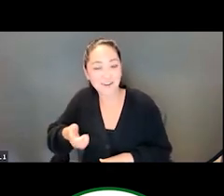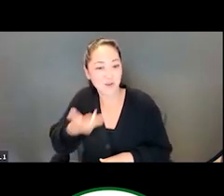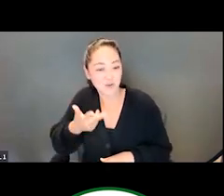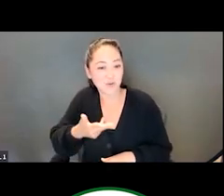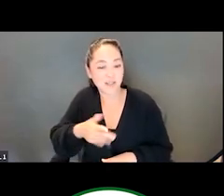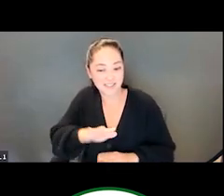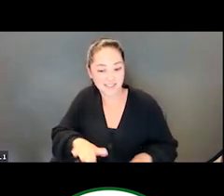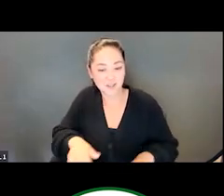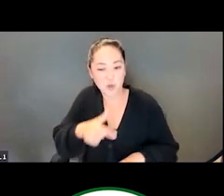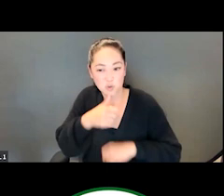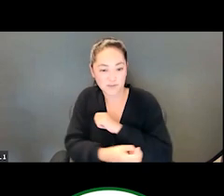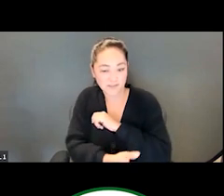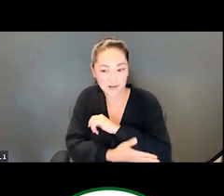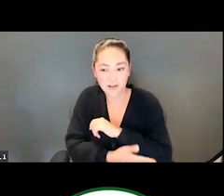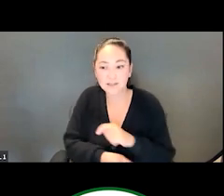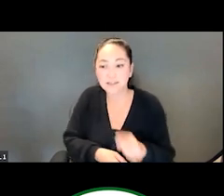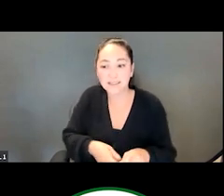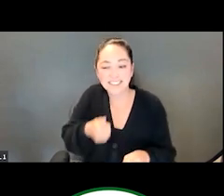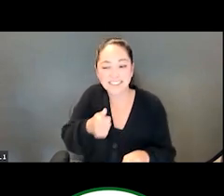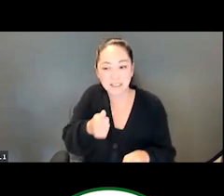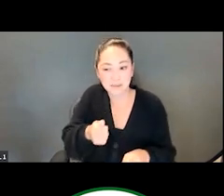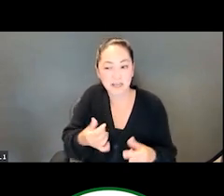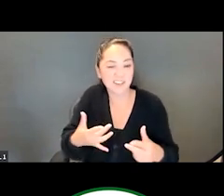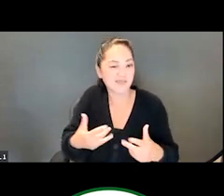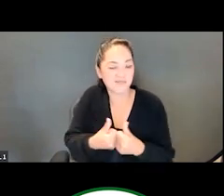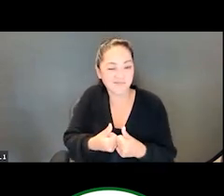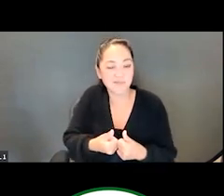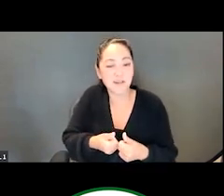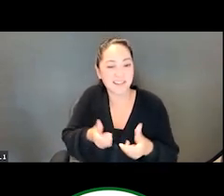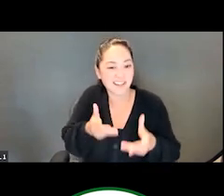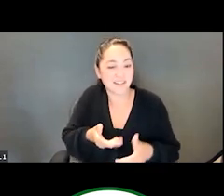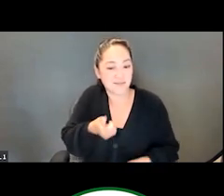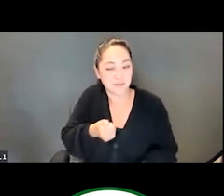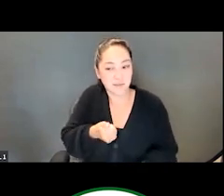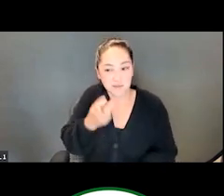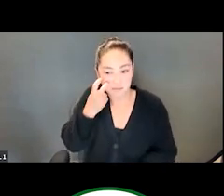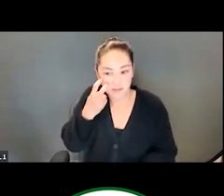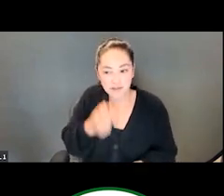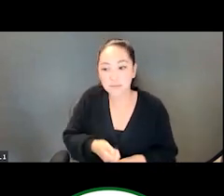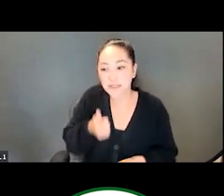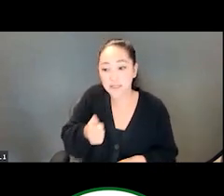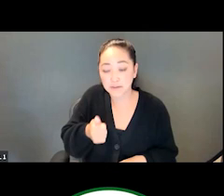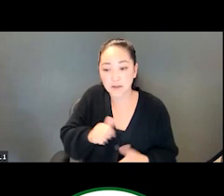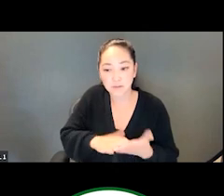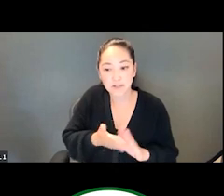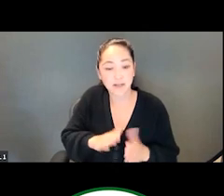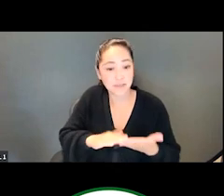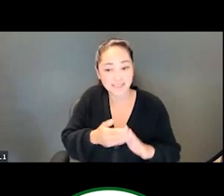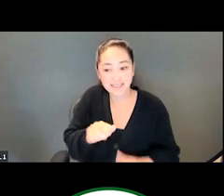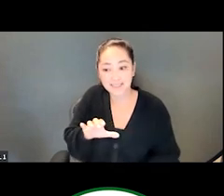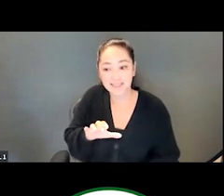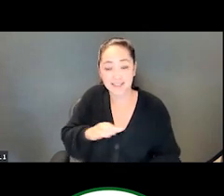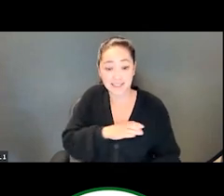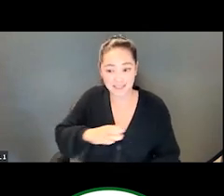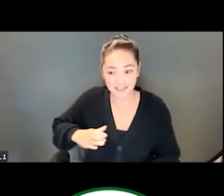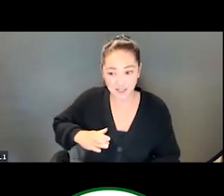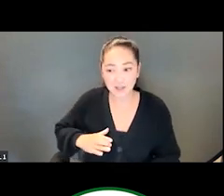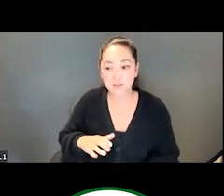From 2,013 to 2,015. And President of Inclusion Canada from 2,005 to 2,015 and 2,017.